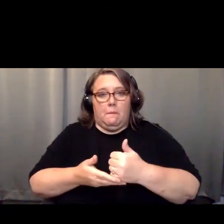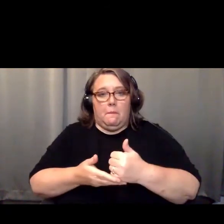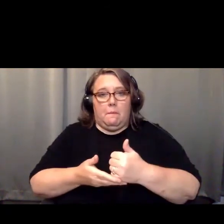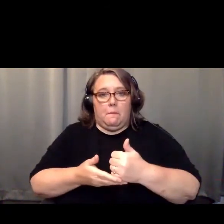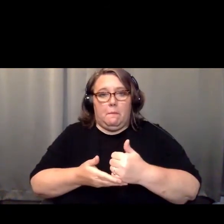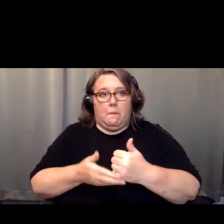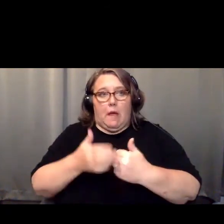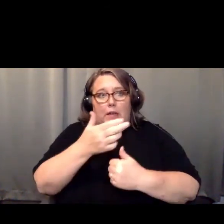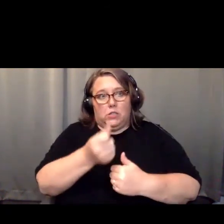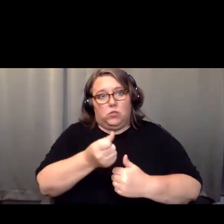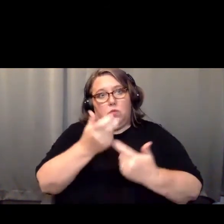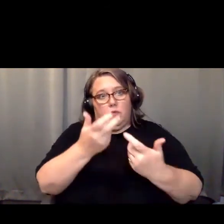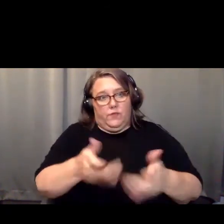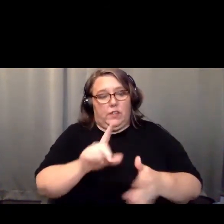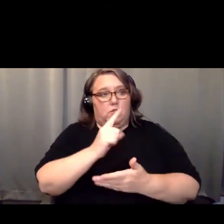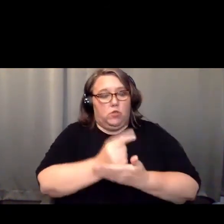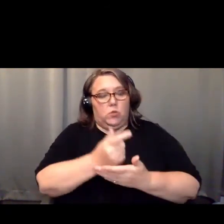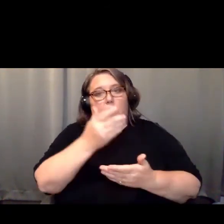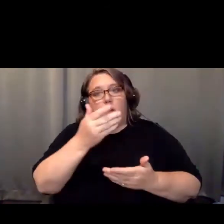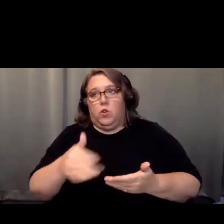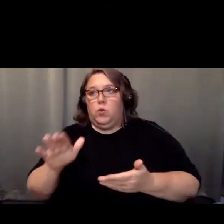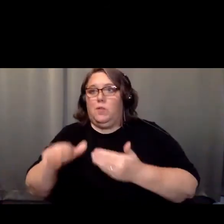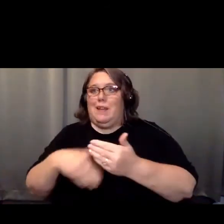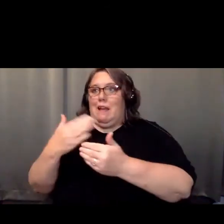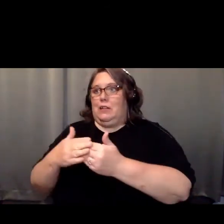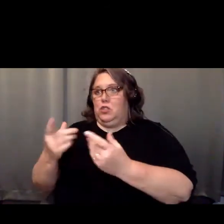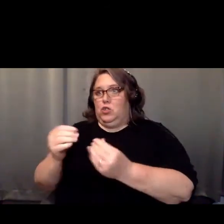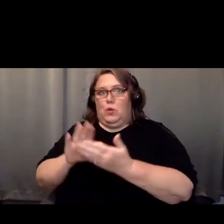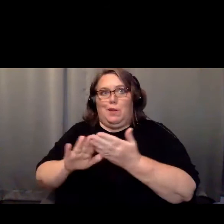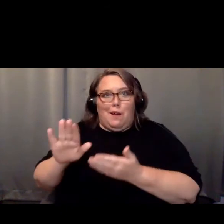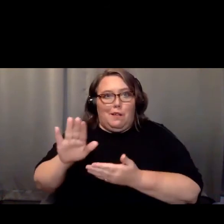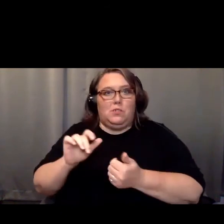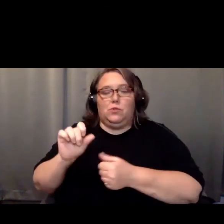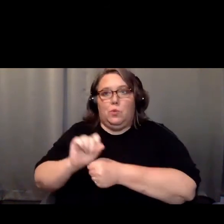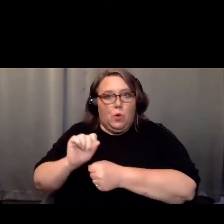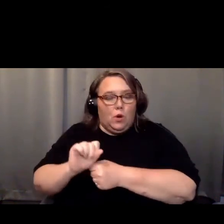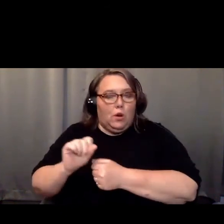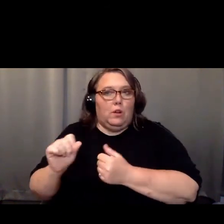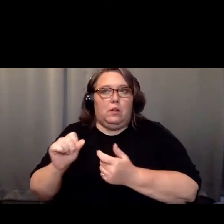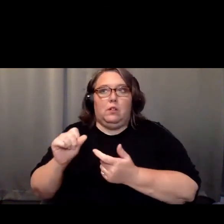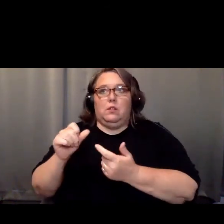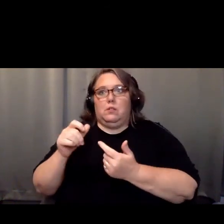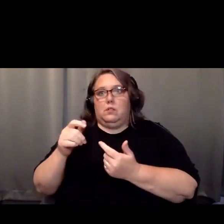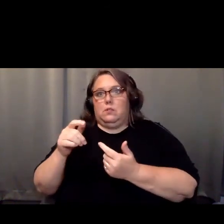from high school to the next step, whatever that next step might be, if it may be post-secondary education,